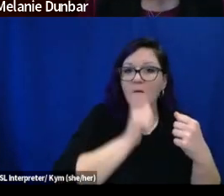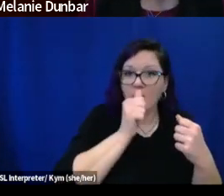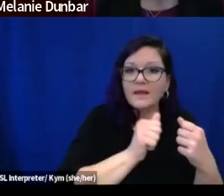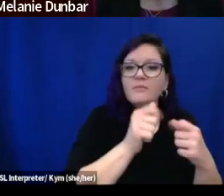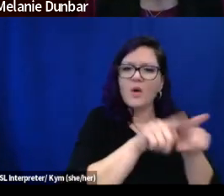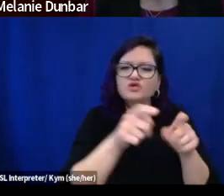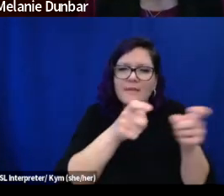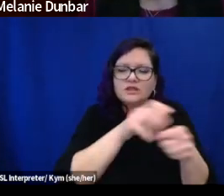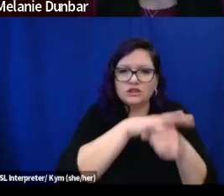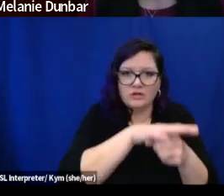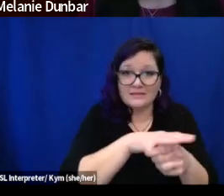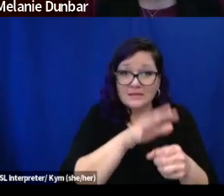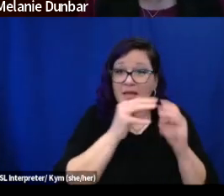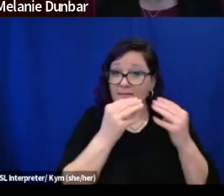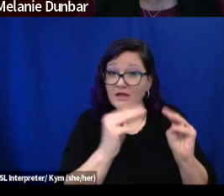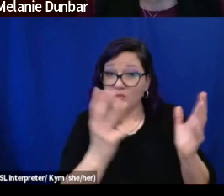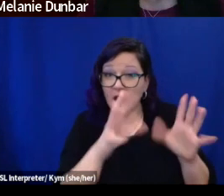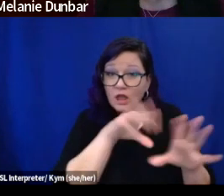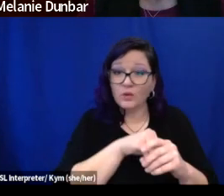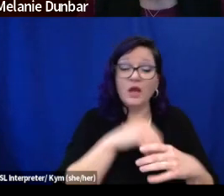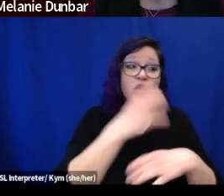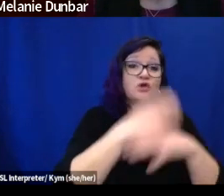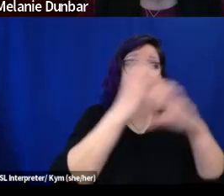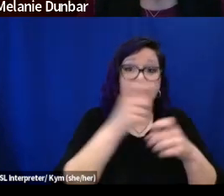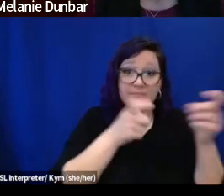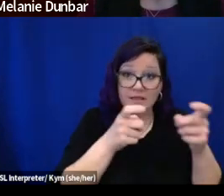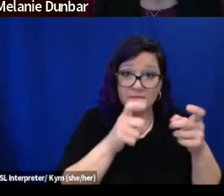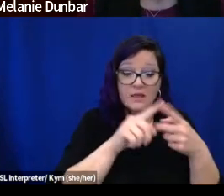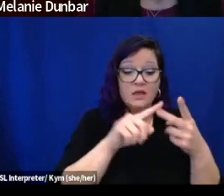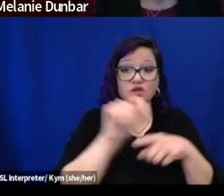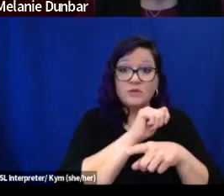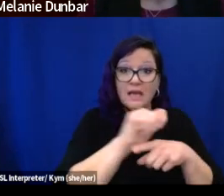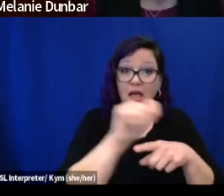Methods include crisis management, and training in effective use of coping skills.